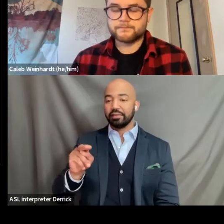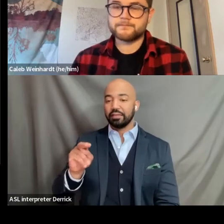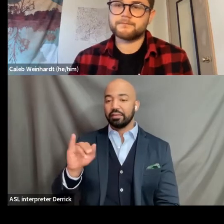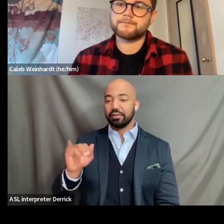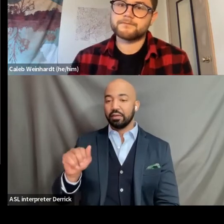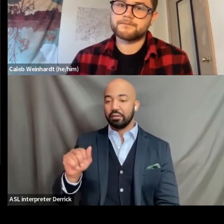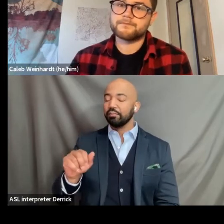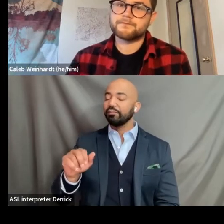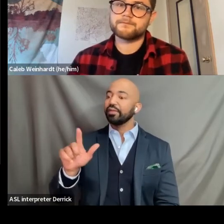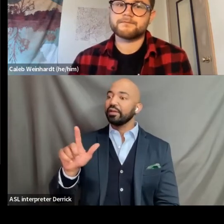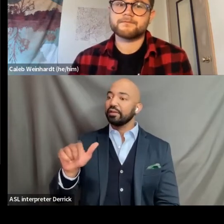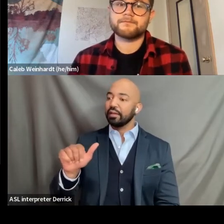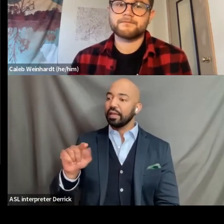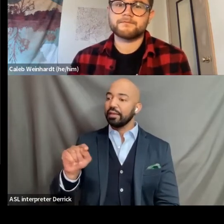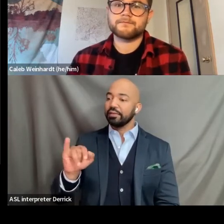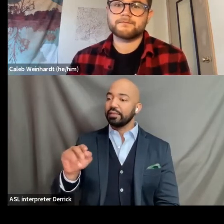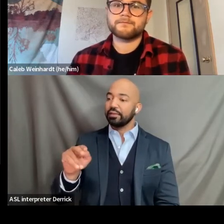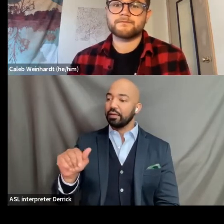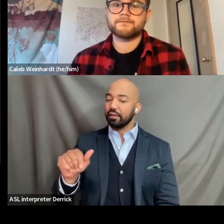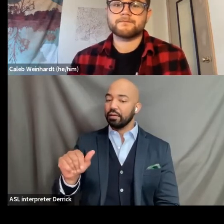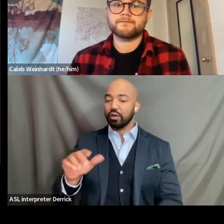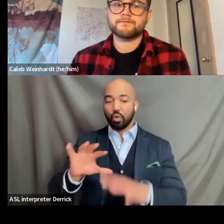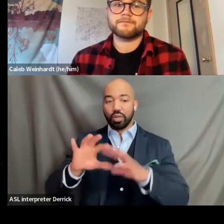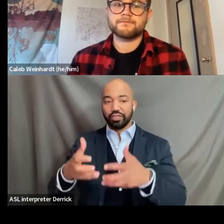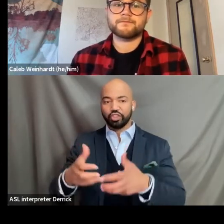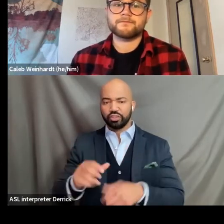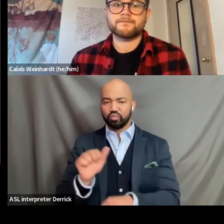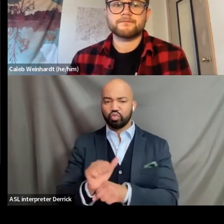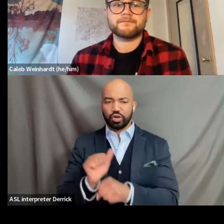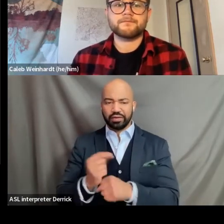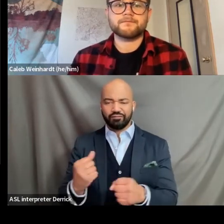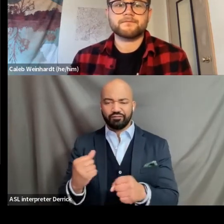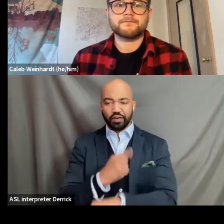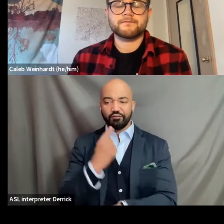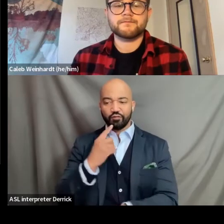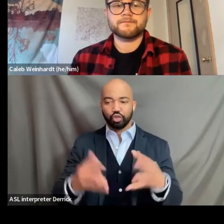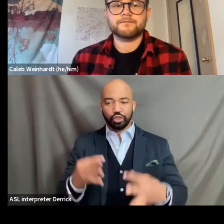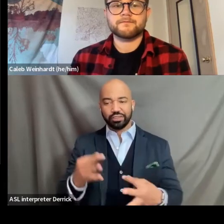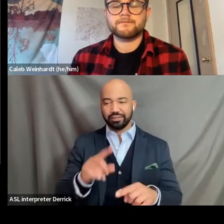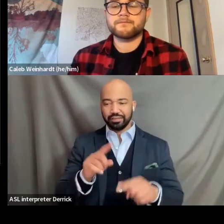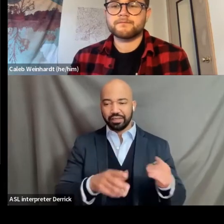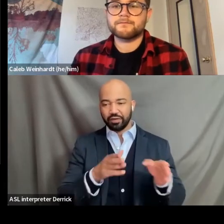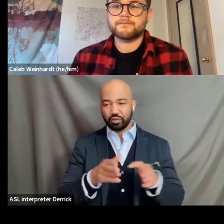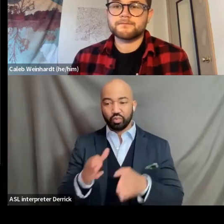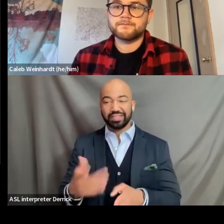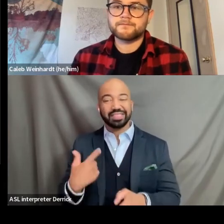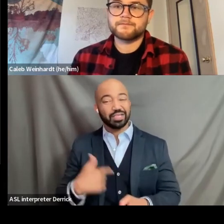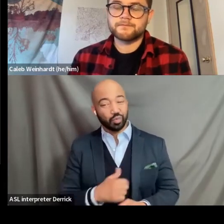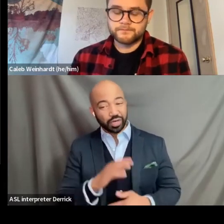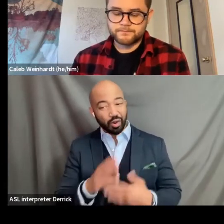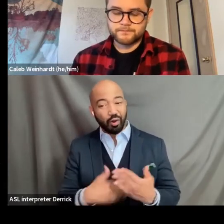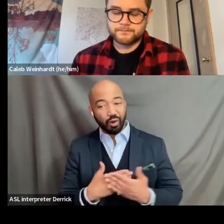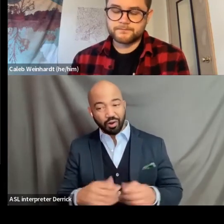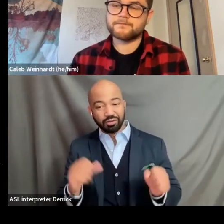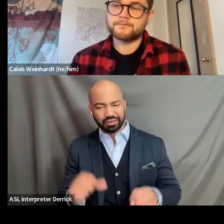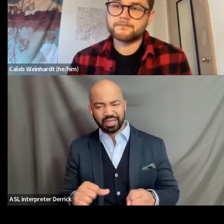of really working for justice in a number of different ways. We can all work for justice however we choose to do so.